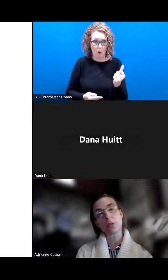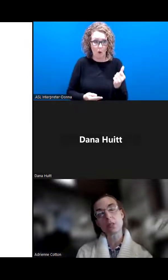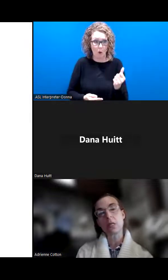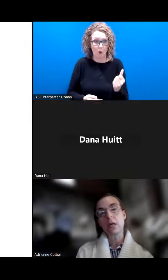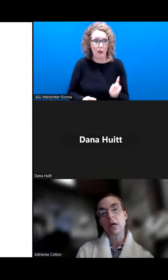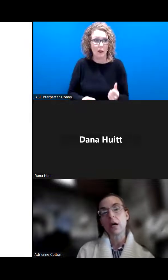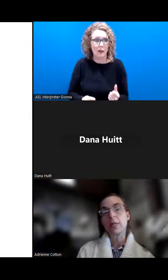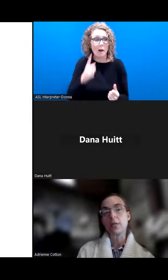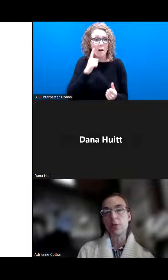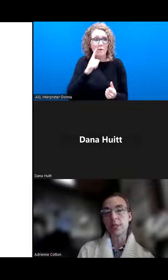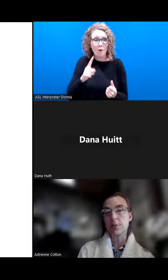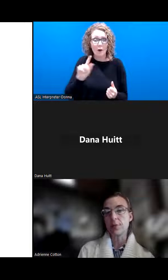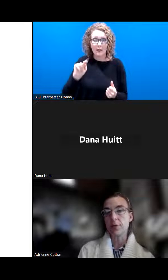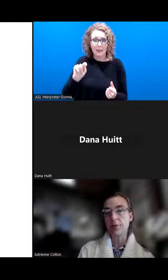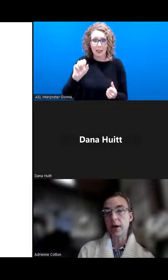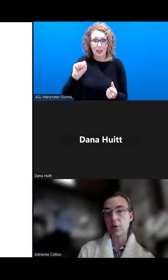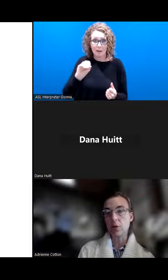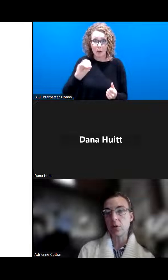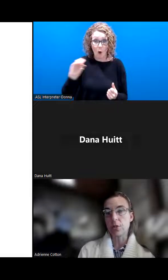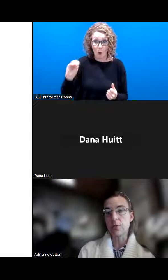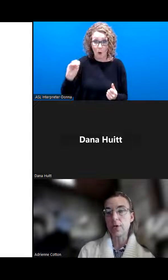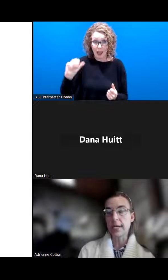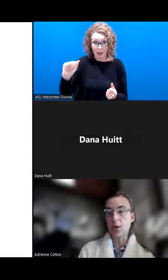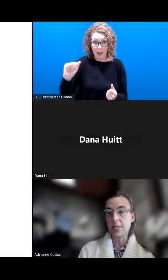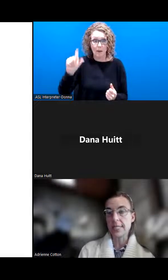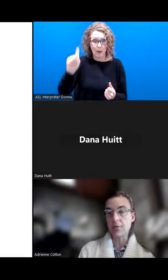that work/life balance is extremely difficult. It can be difficult to